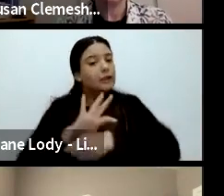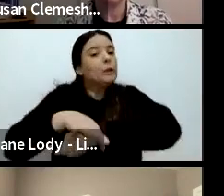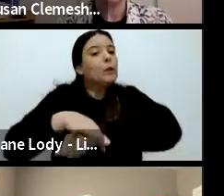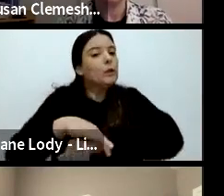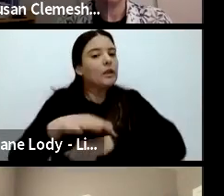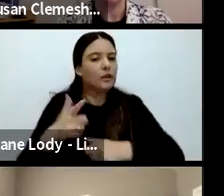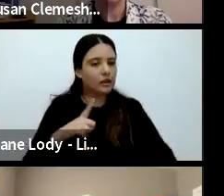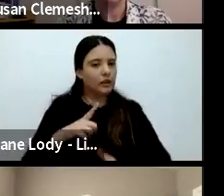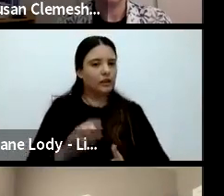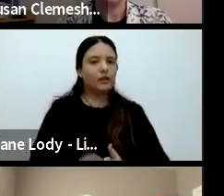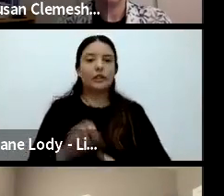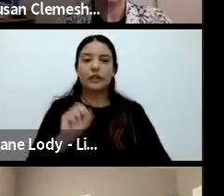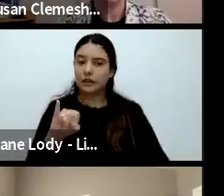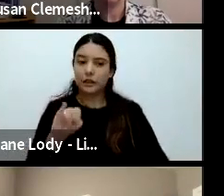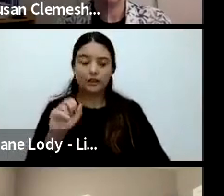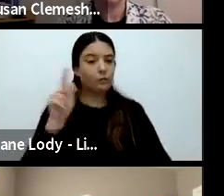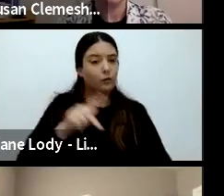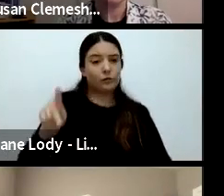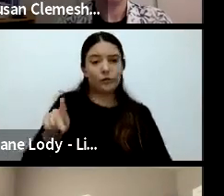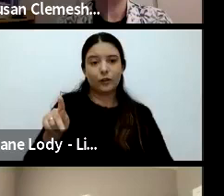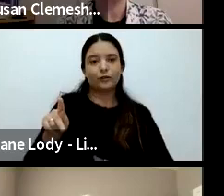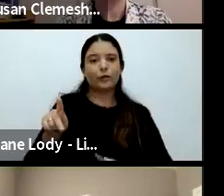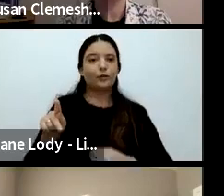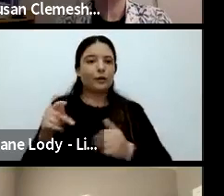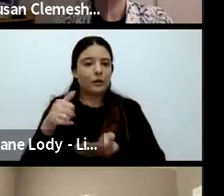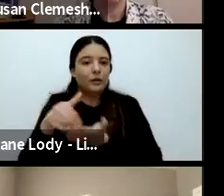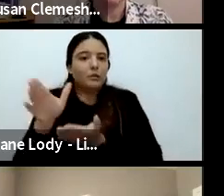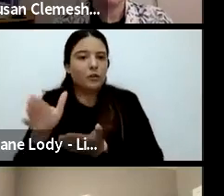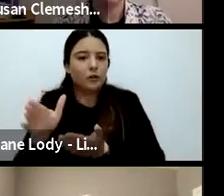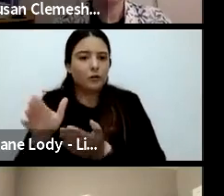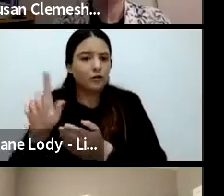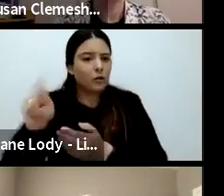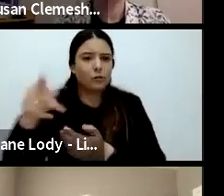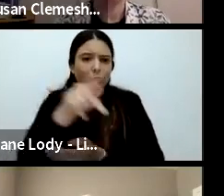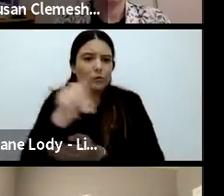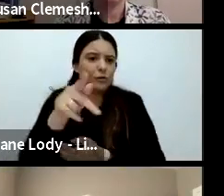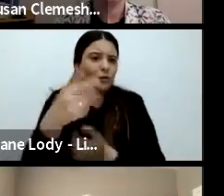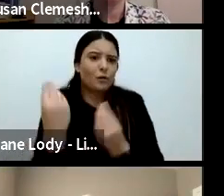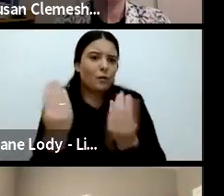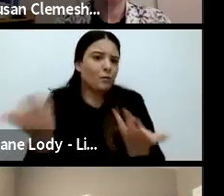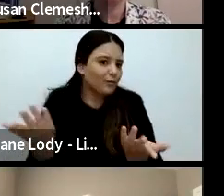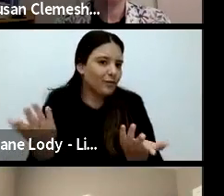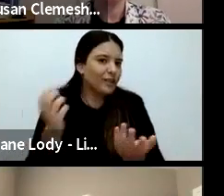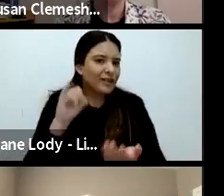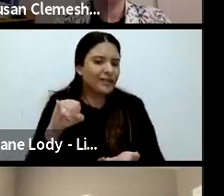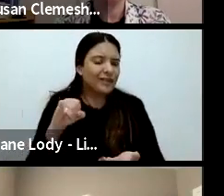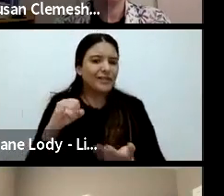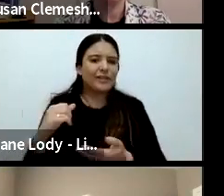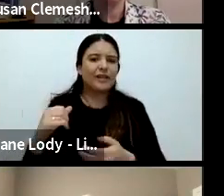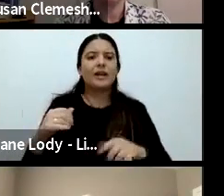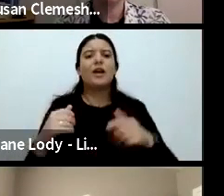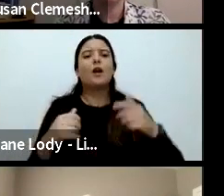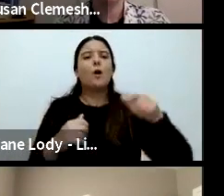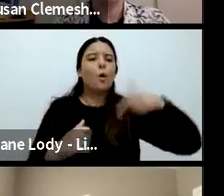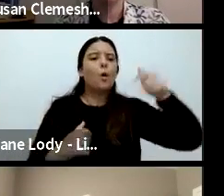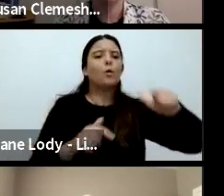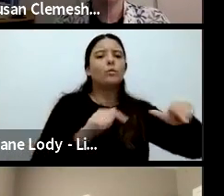you're fired. It's actually in in here if you get It's actually in in here if you get fired it's hard to get another job. It's hard to get another teaching job. because because the administrators